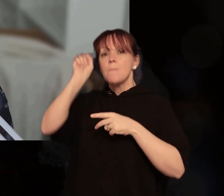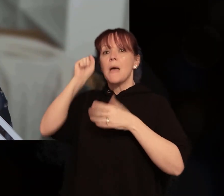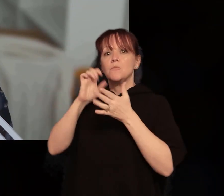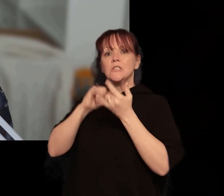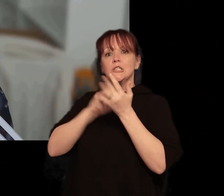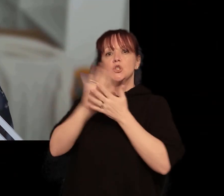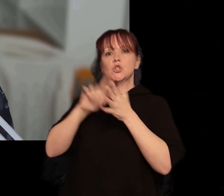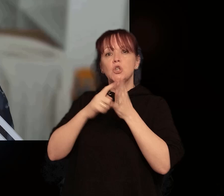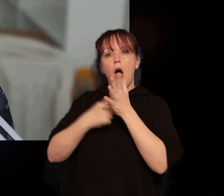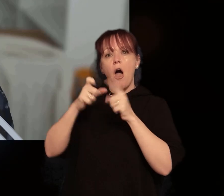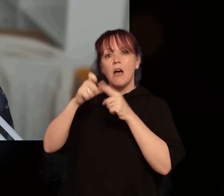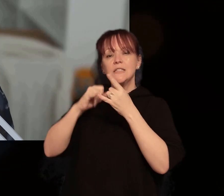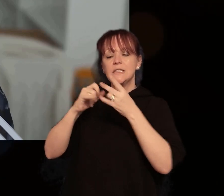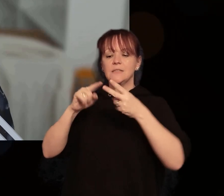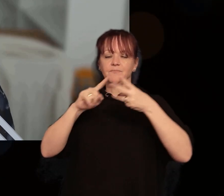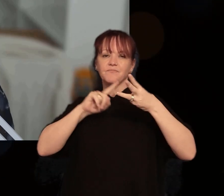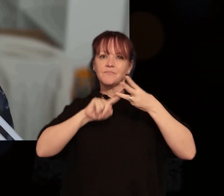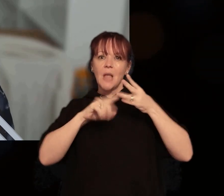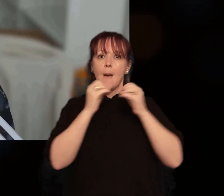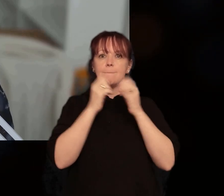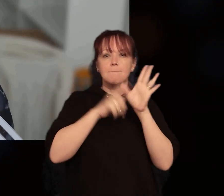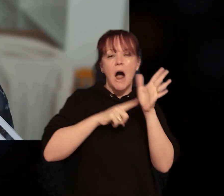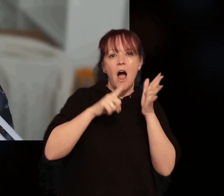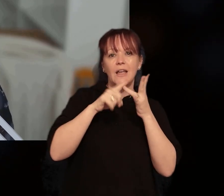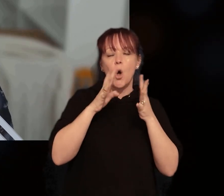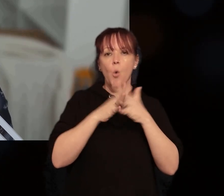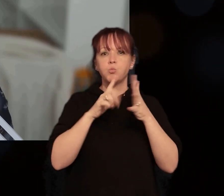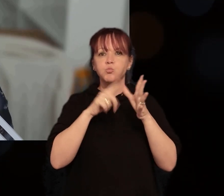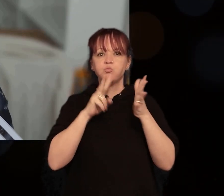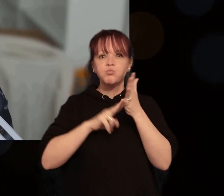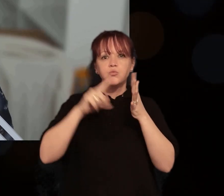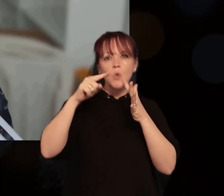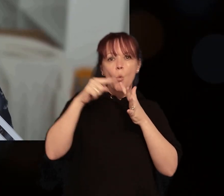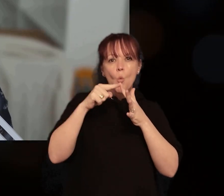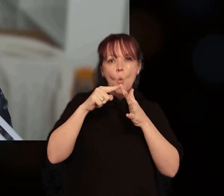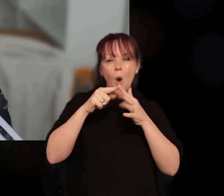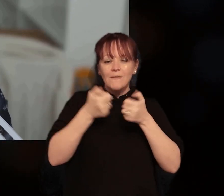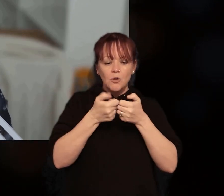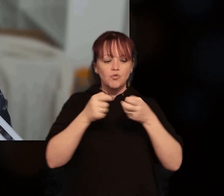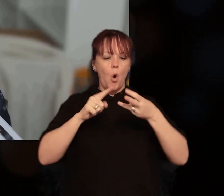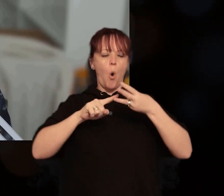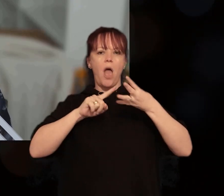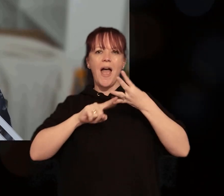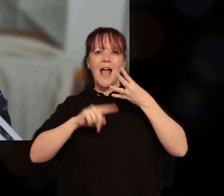The Byowave Proteus Controller, Gamescom's exhibitor regulations and guidelines